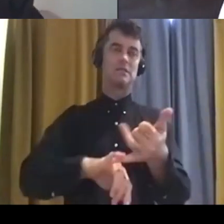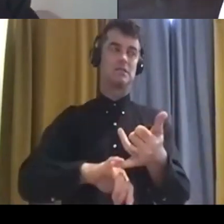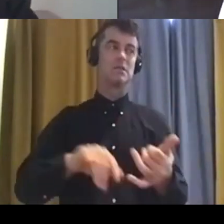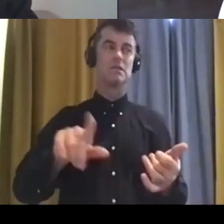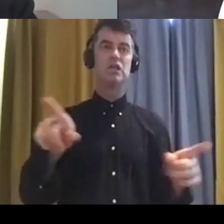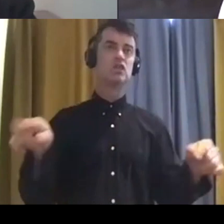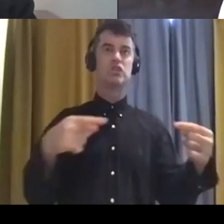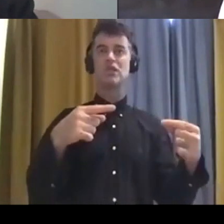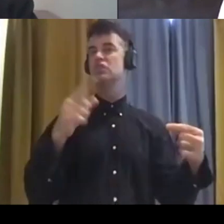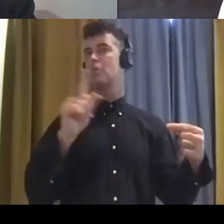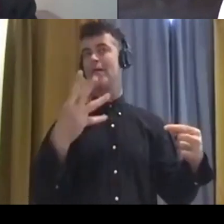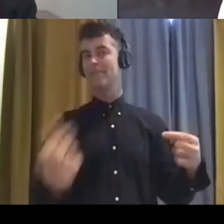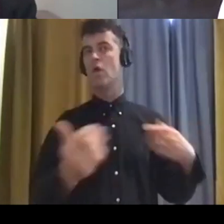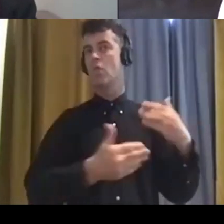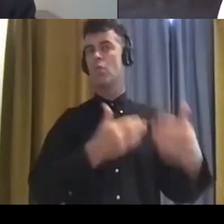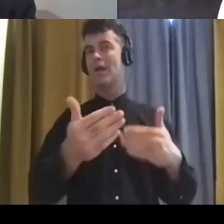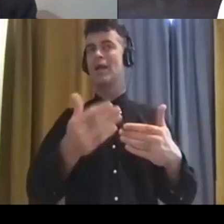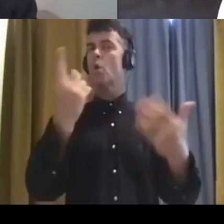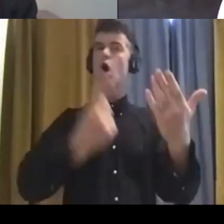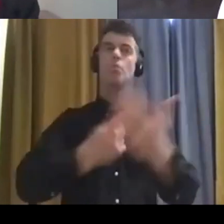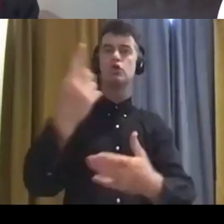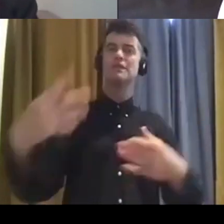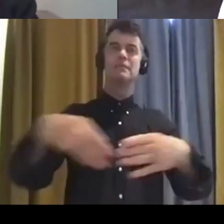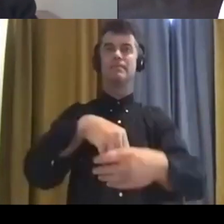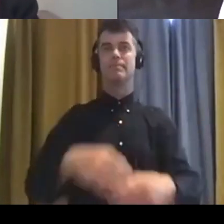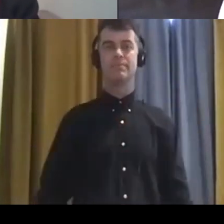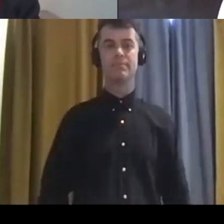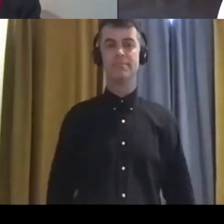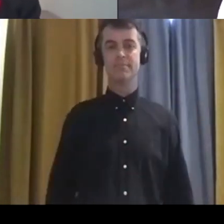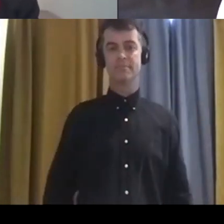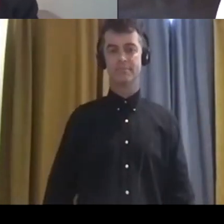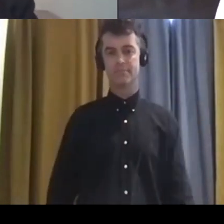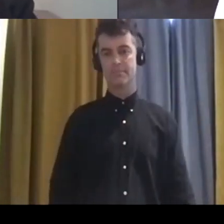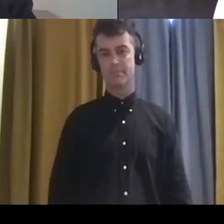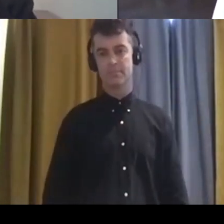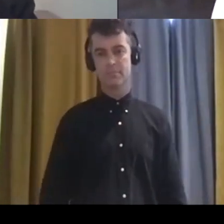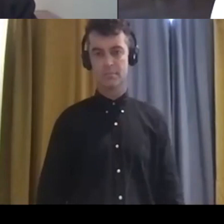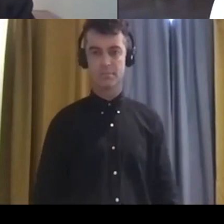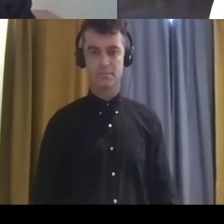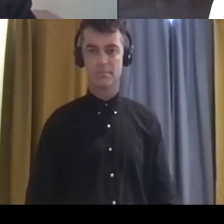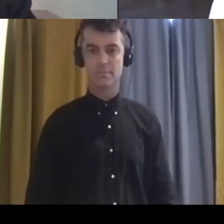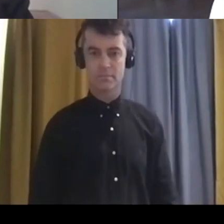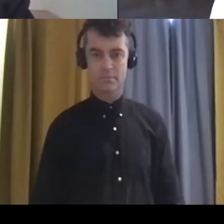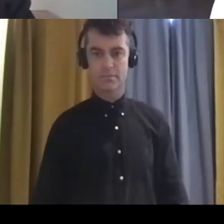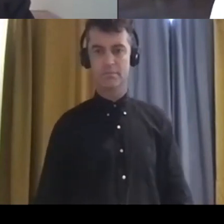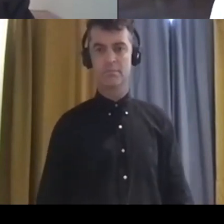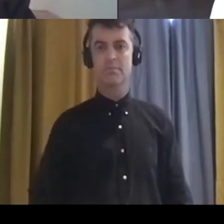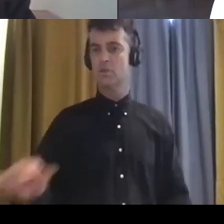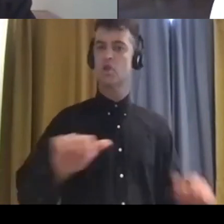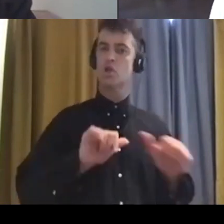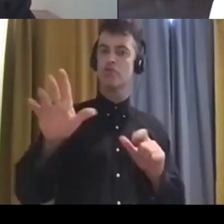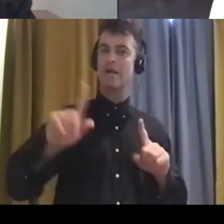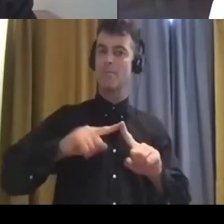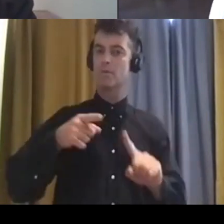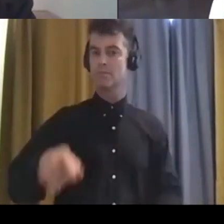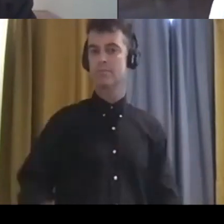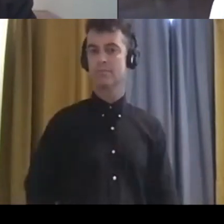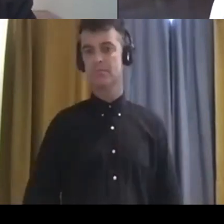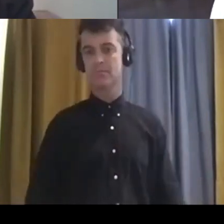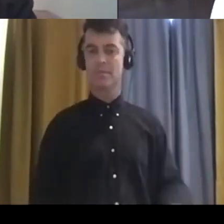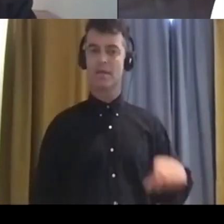along the way but then the opportunities on the other side. So I thought that was a great